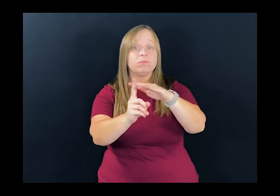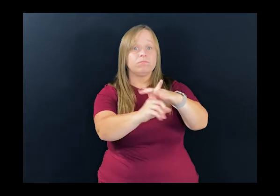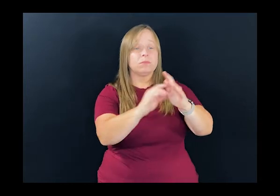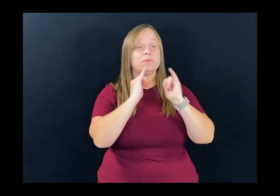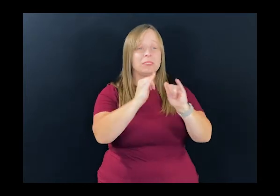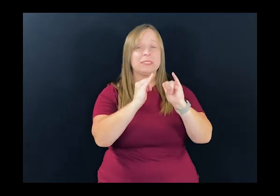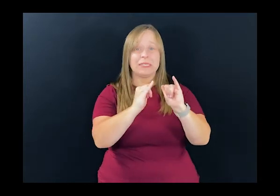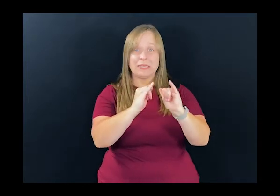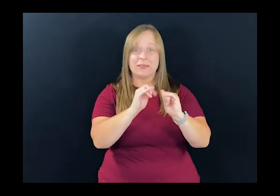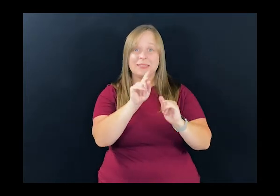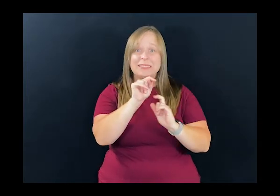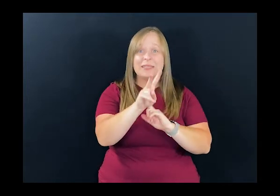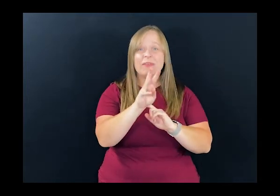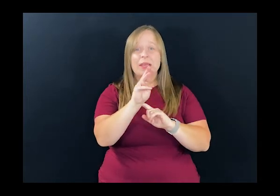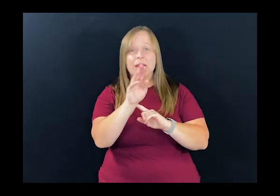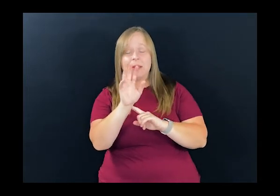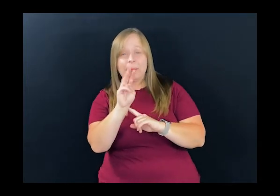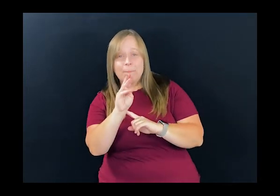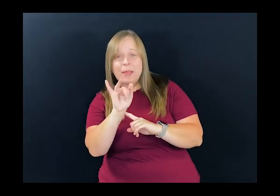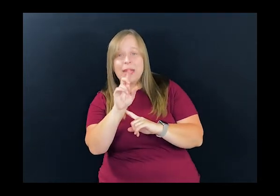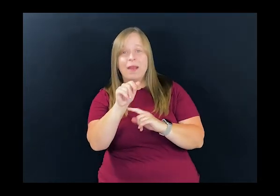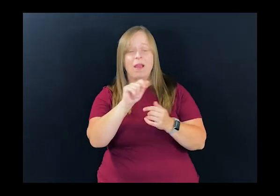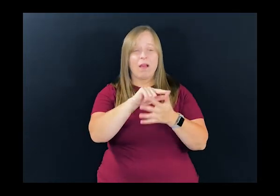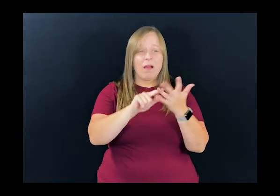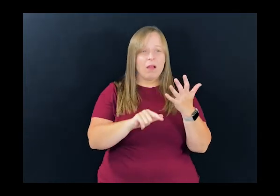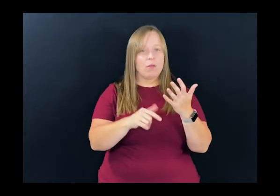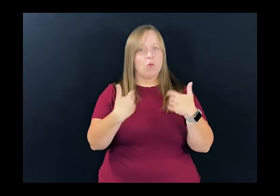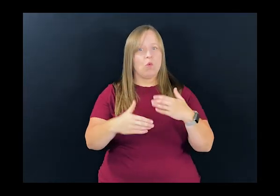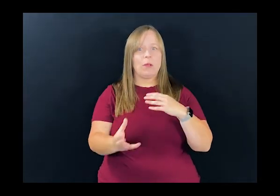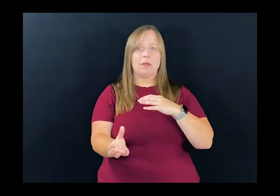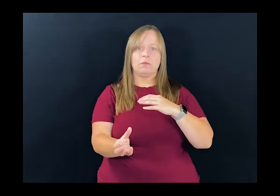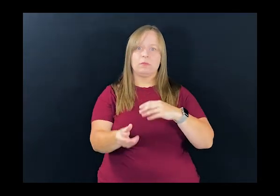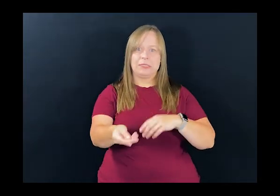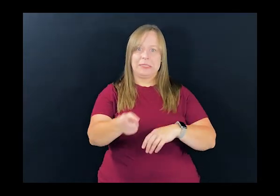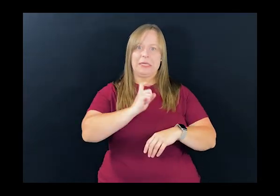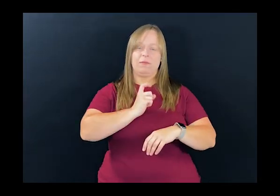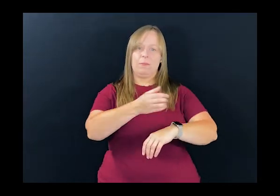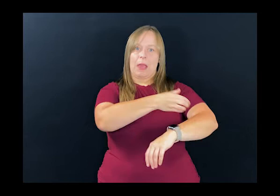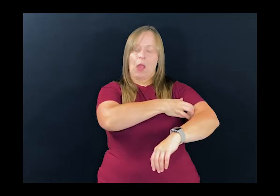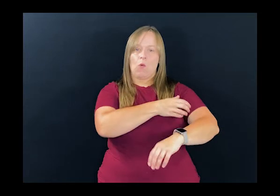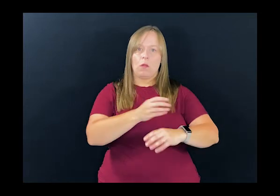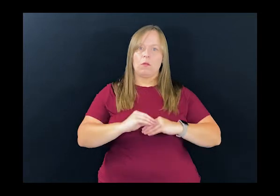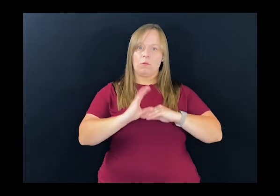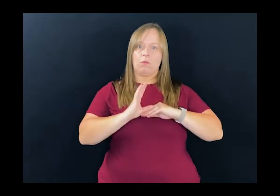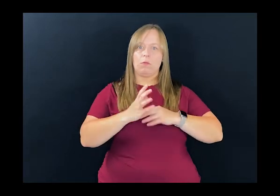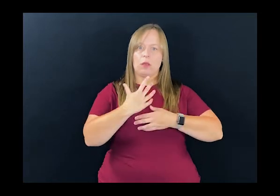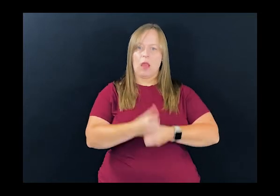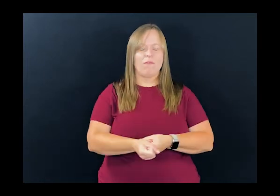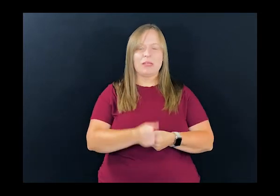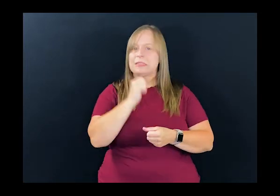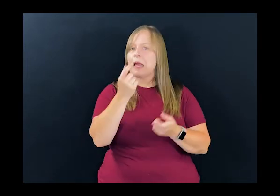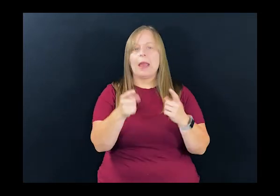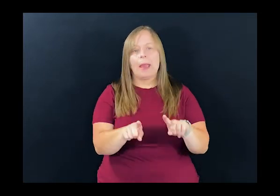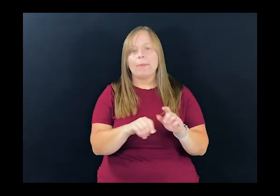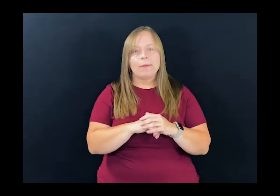the more representation we see, that gives us the power, that gives us the confidence and that's not happening.